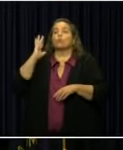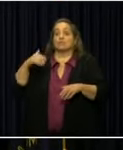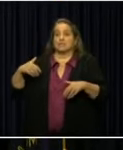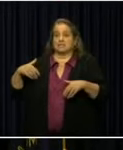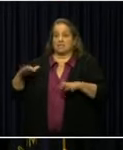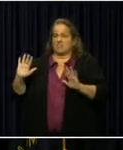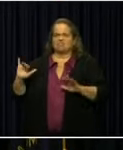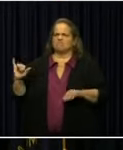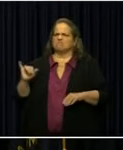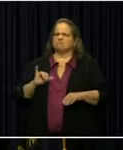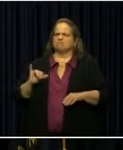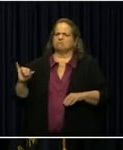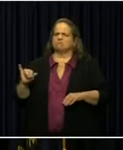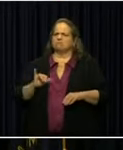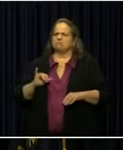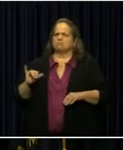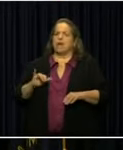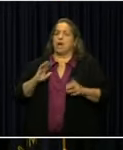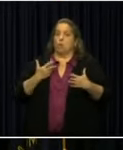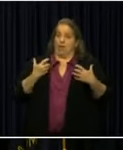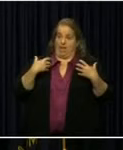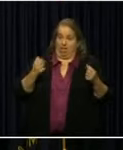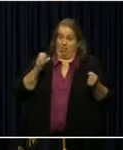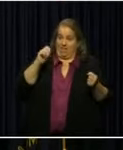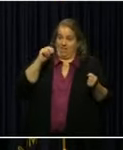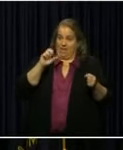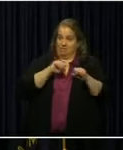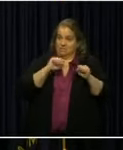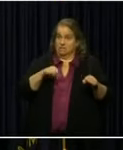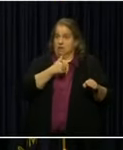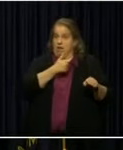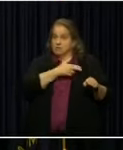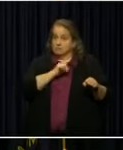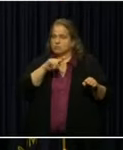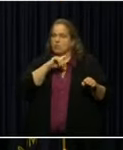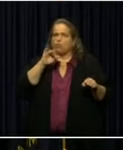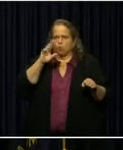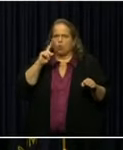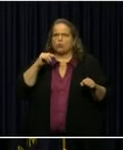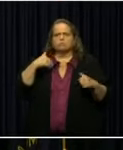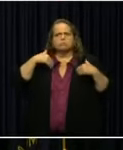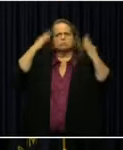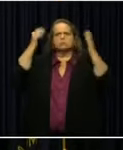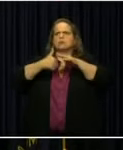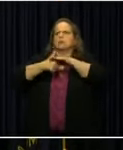WORKING ABSOLUTELY AS HARD AS THEY CAN. PRIORITIZE YOUR MENTAL HEALTH. WE DON'T JUST WANT TO GET